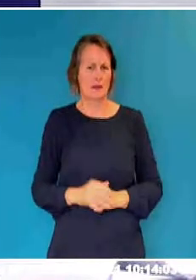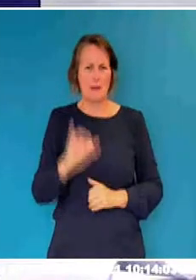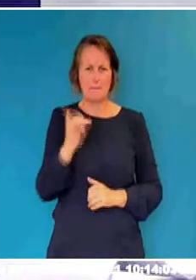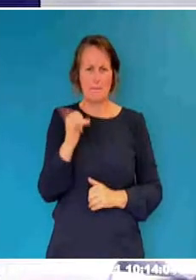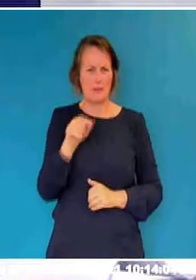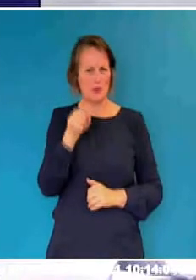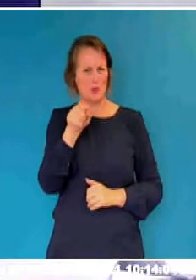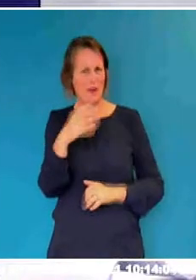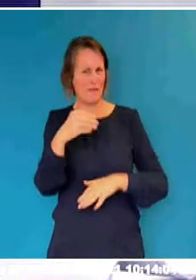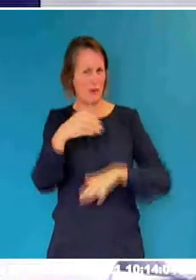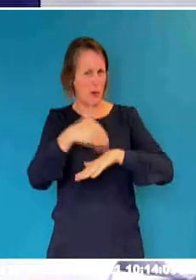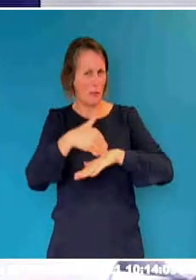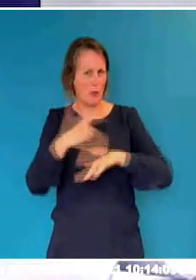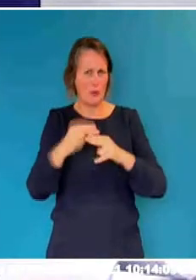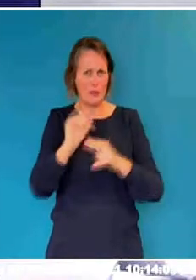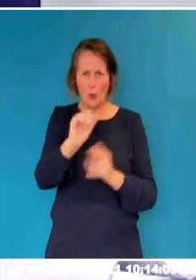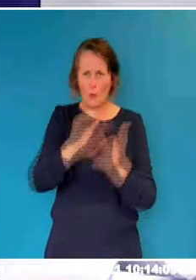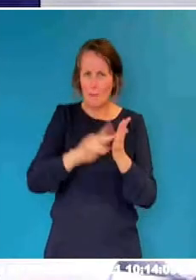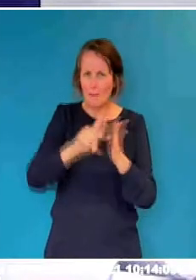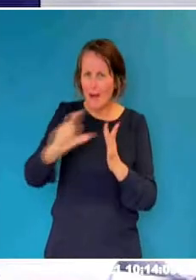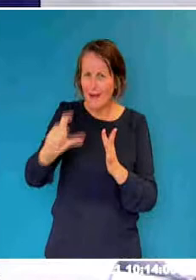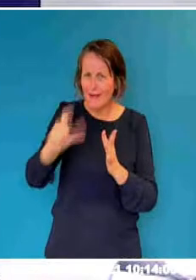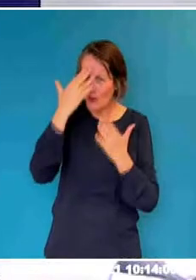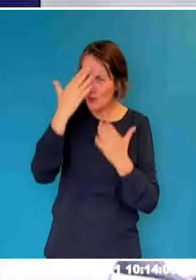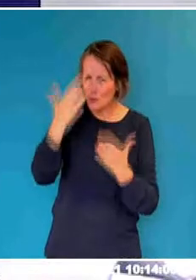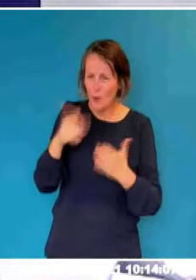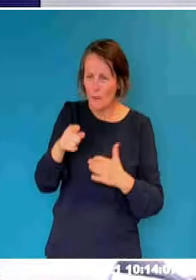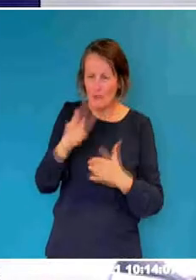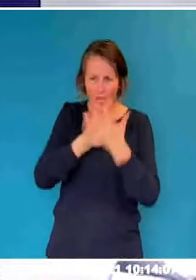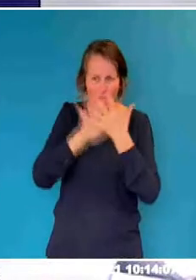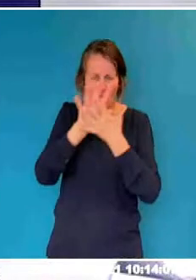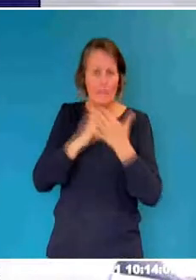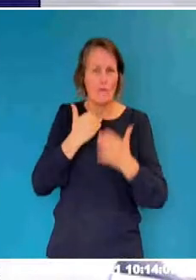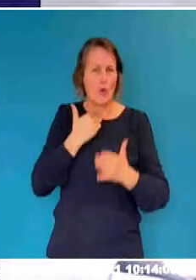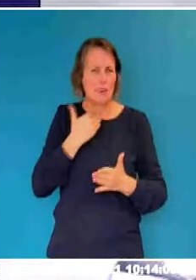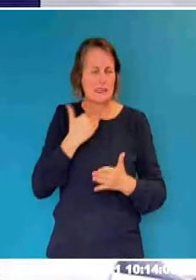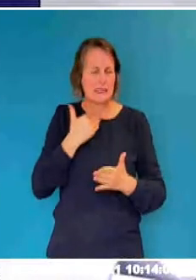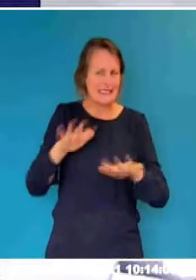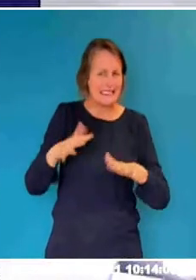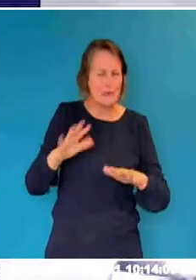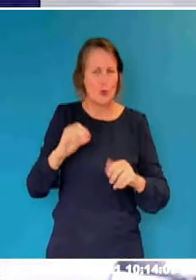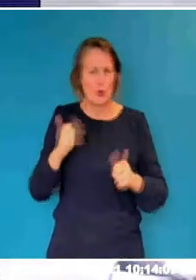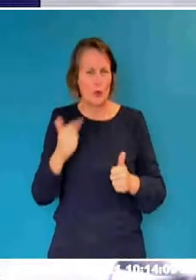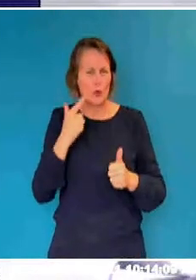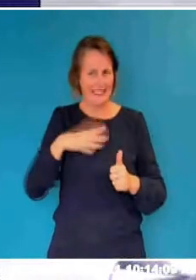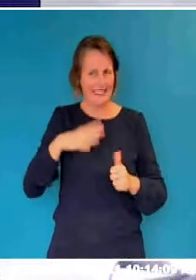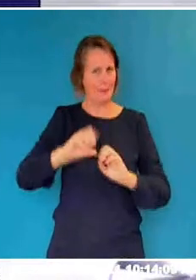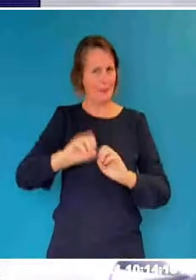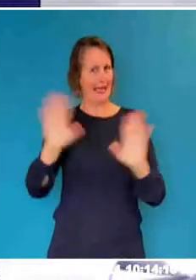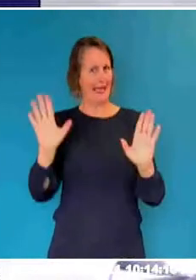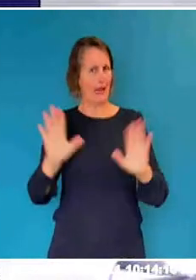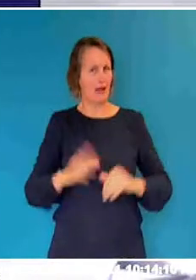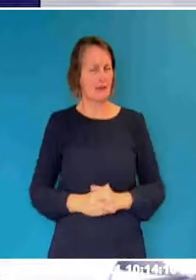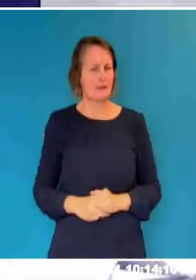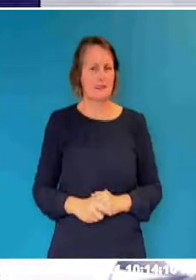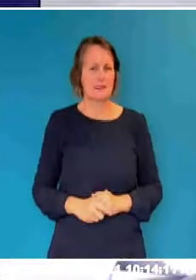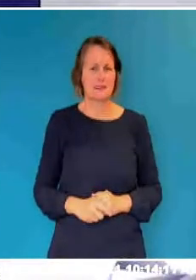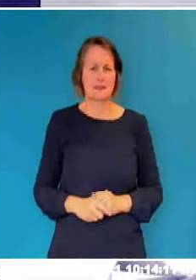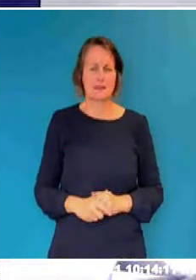I'm not sure if anything can be done to make your voice a little less cloudy, as it were.